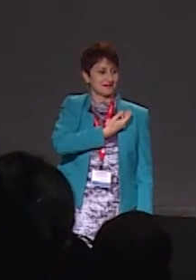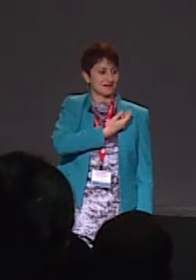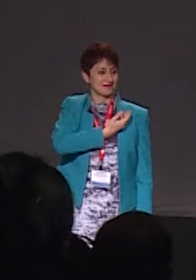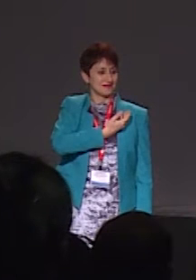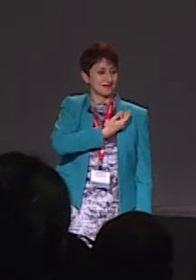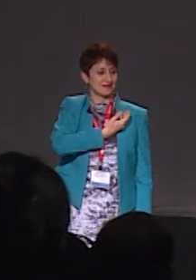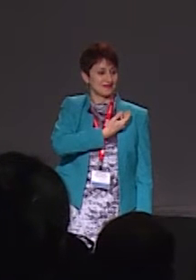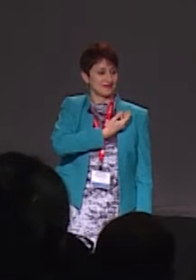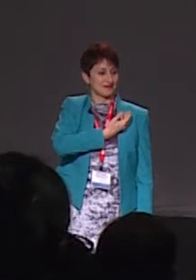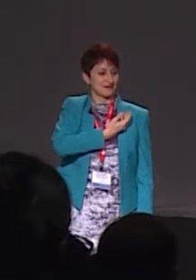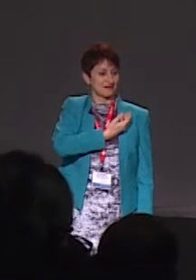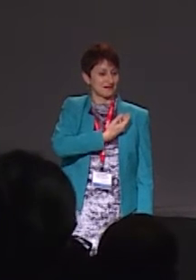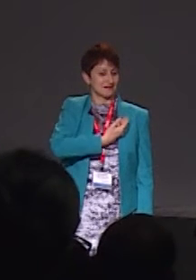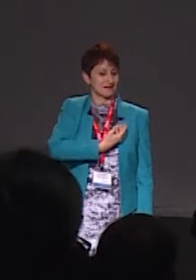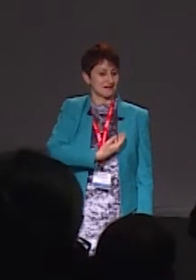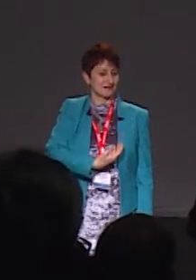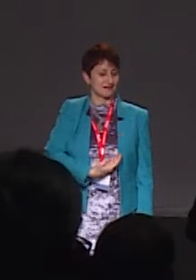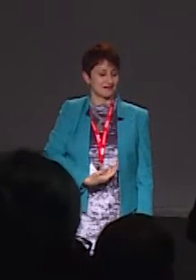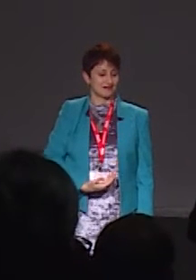low position.